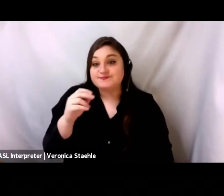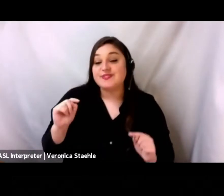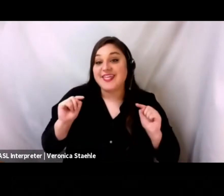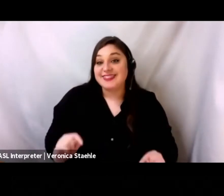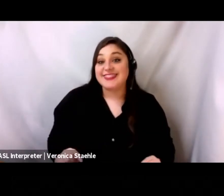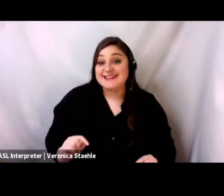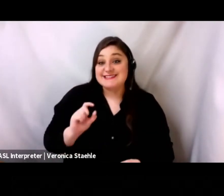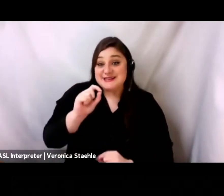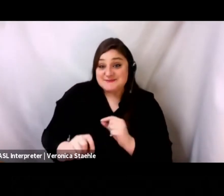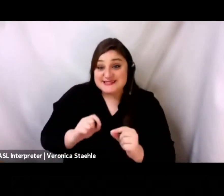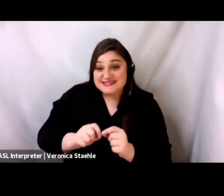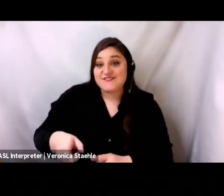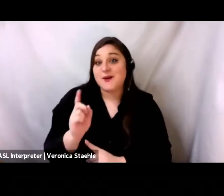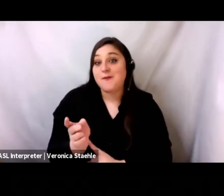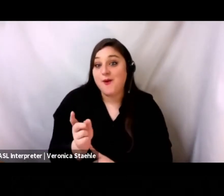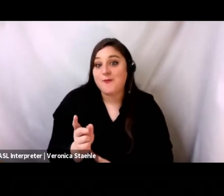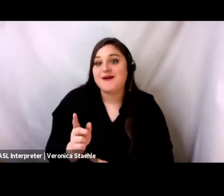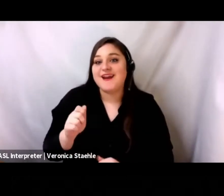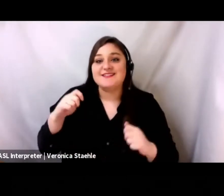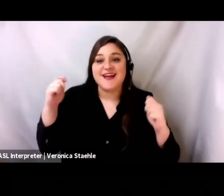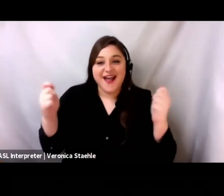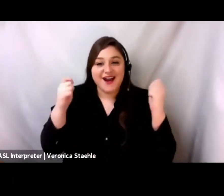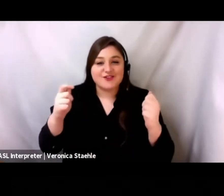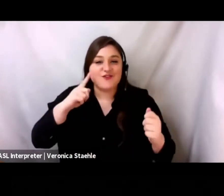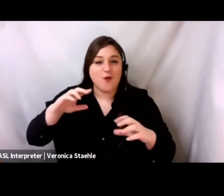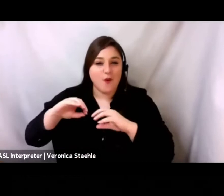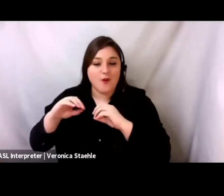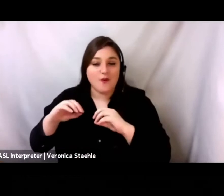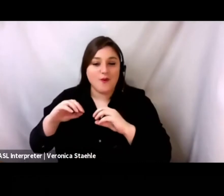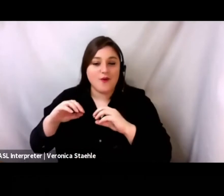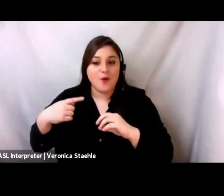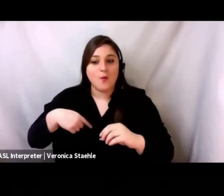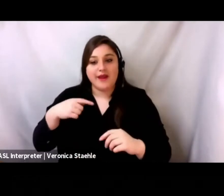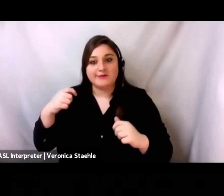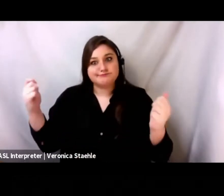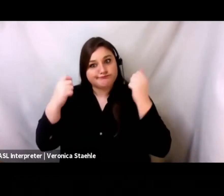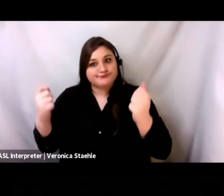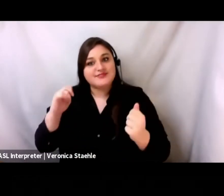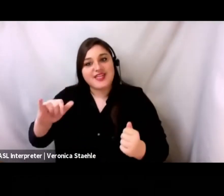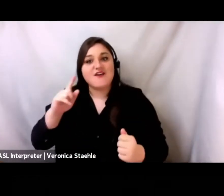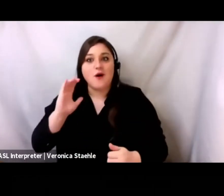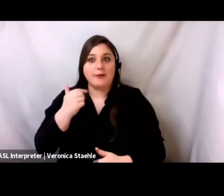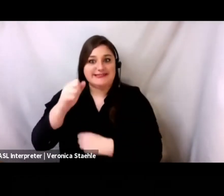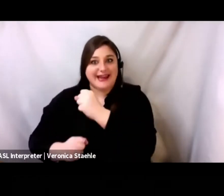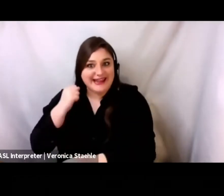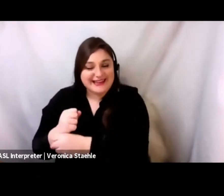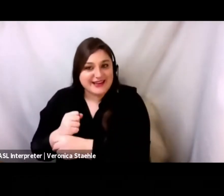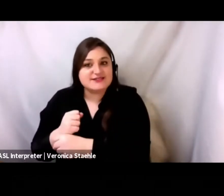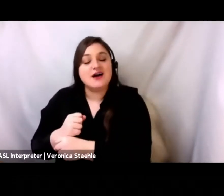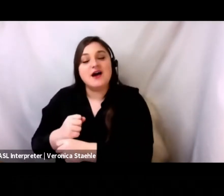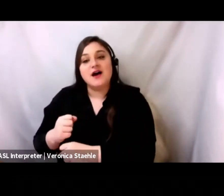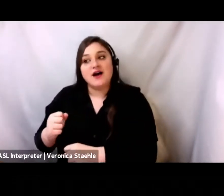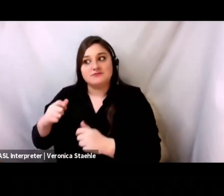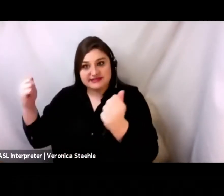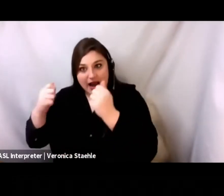as an anniversary of an organization for decades, but also one year of COVID feels really profound